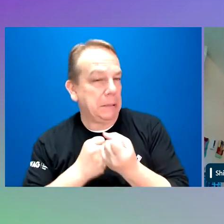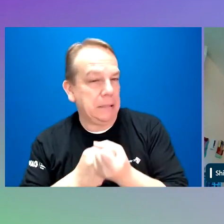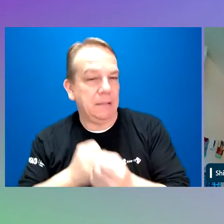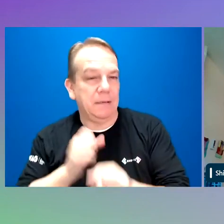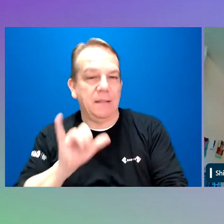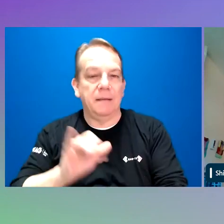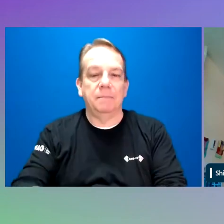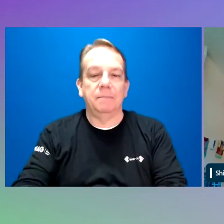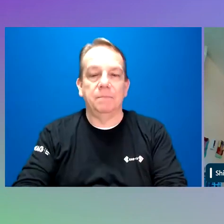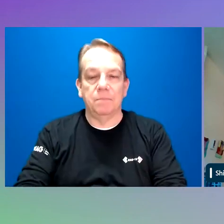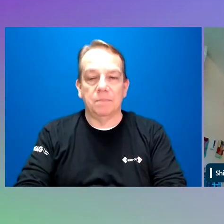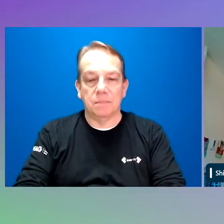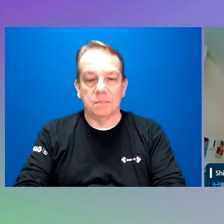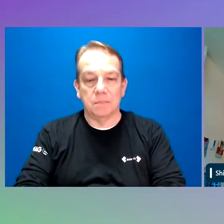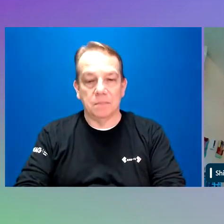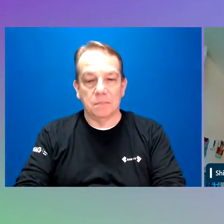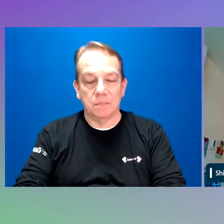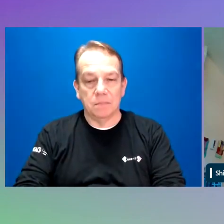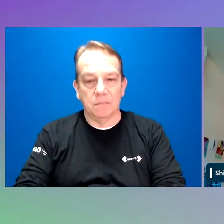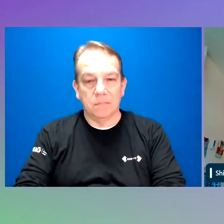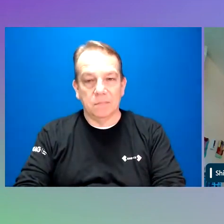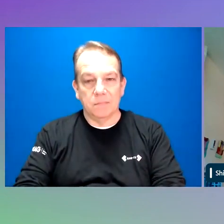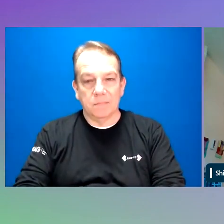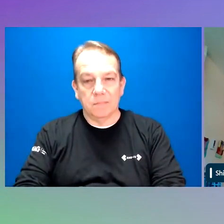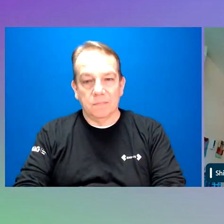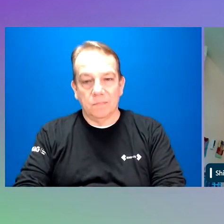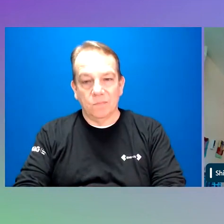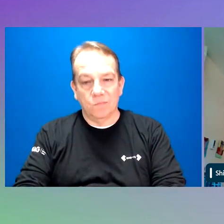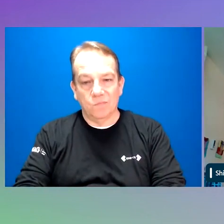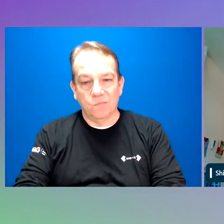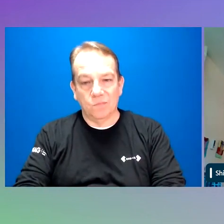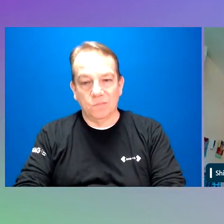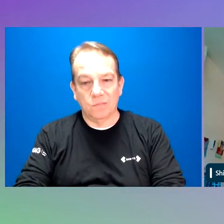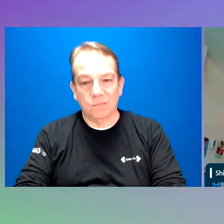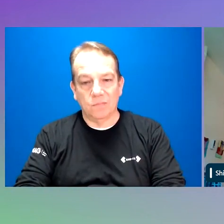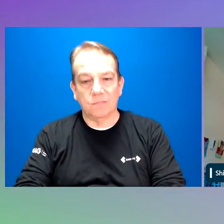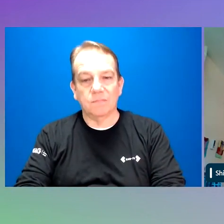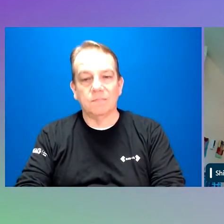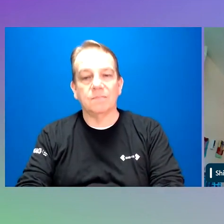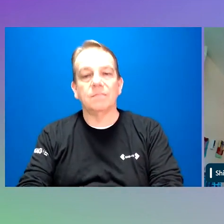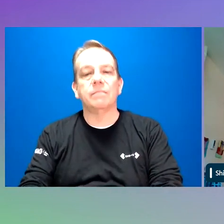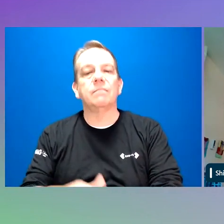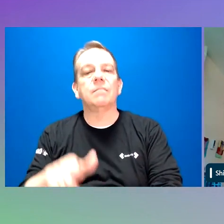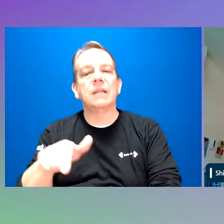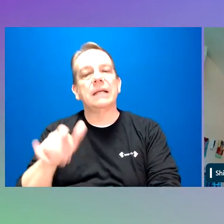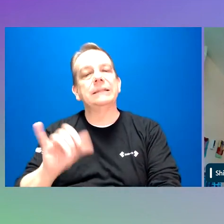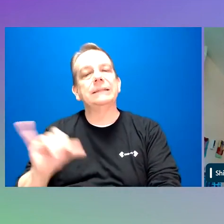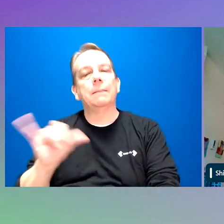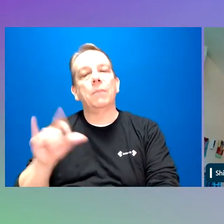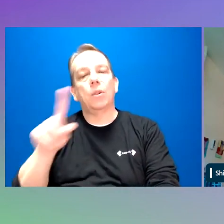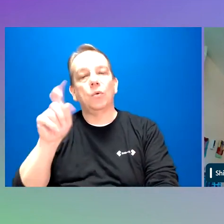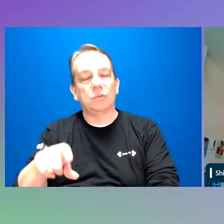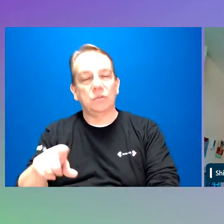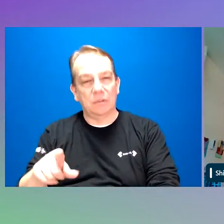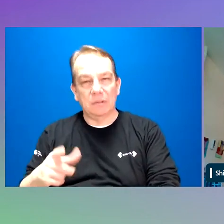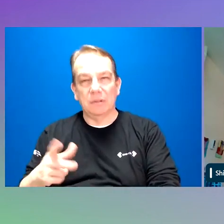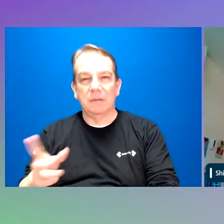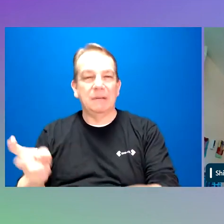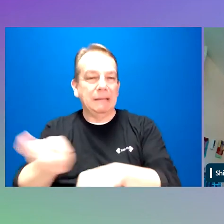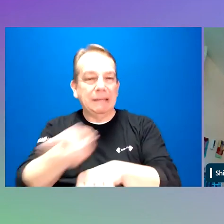Thank you. This is somewhat related. It looks like was it difficult to convince and